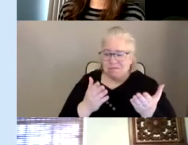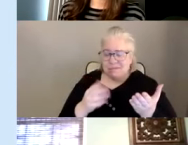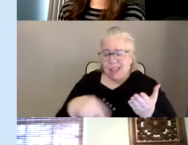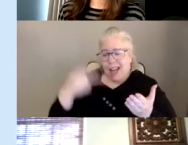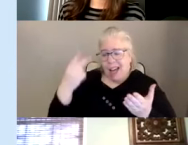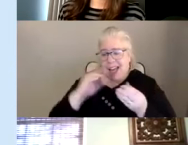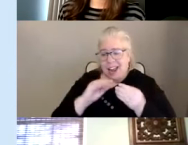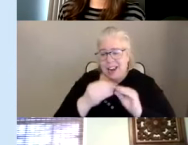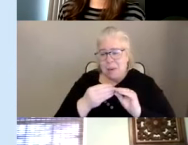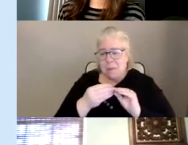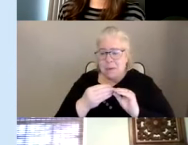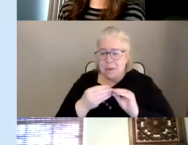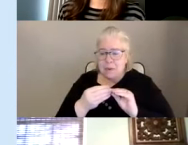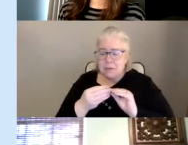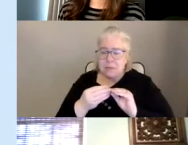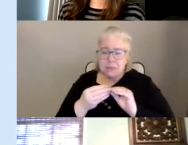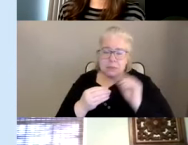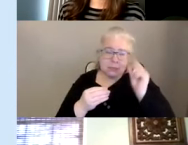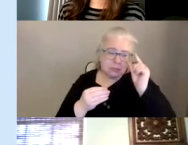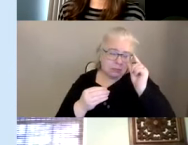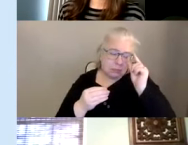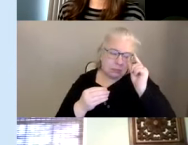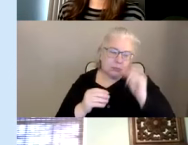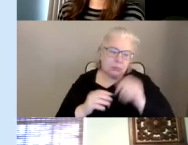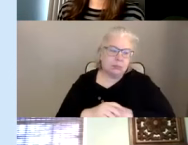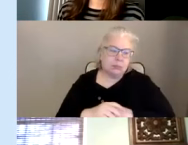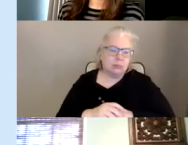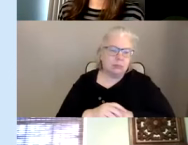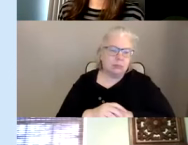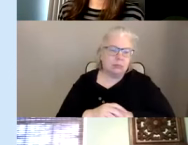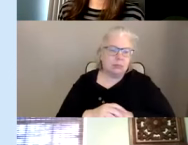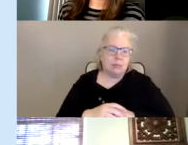of what you might be spending. So then we're going to be thinking